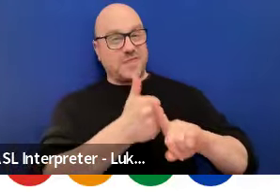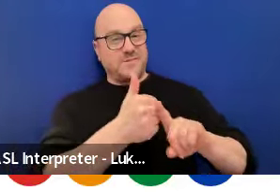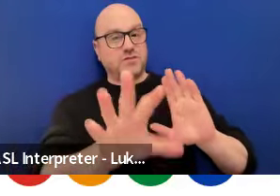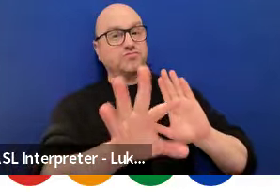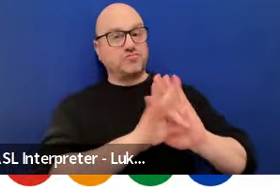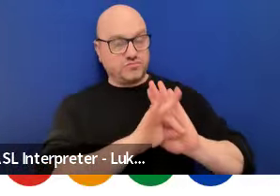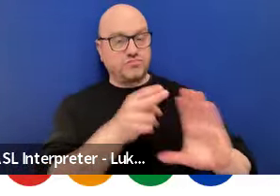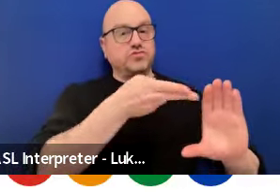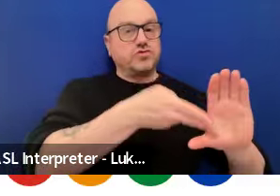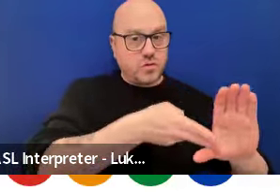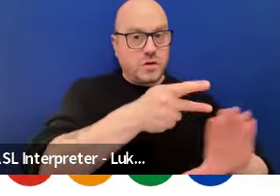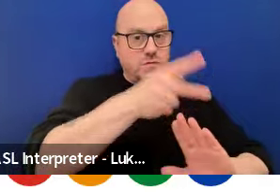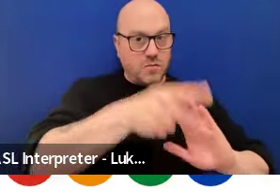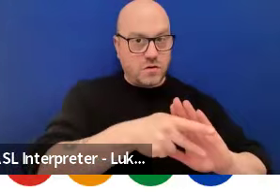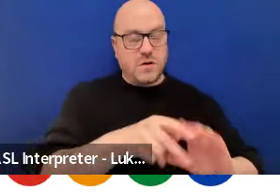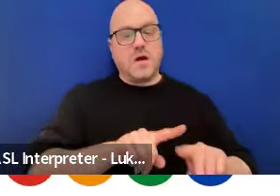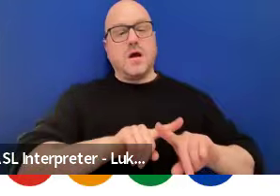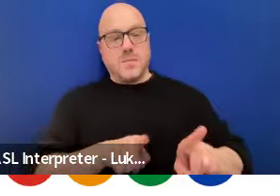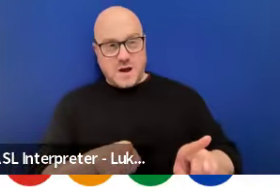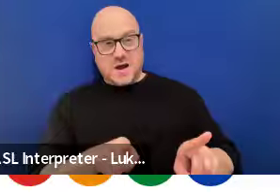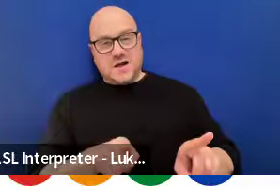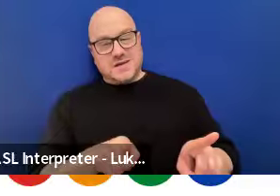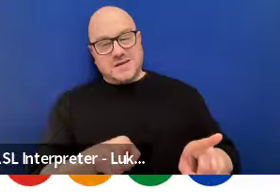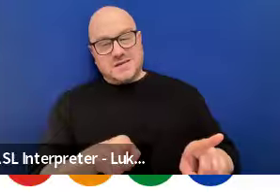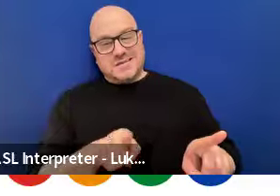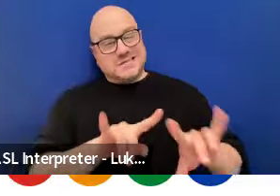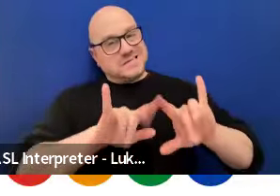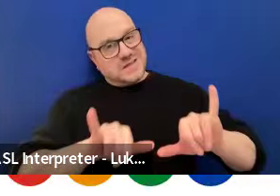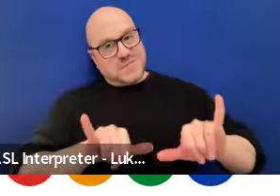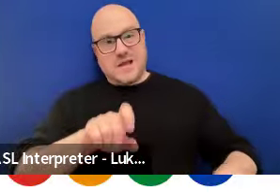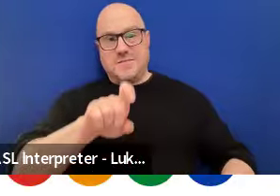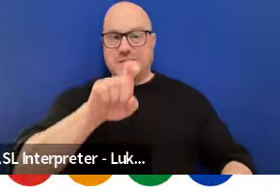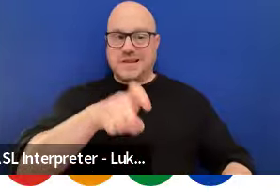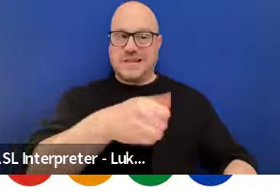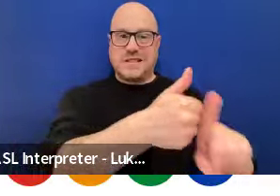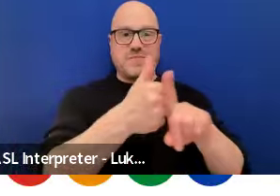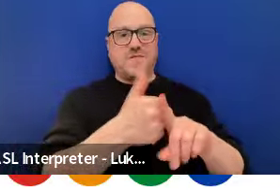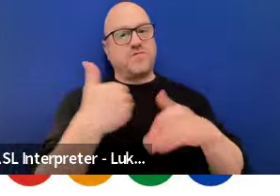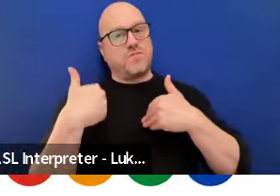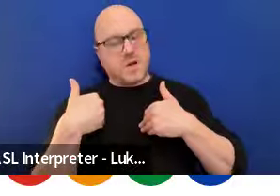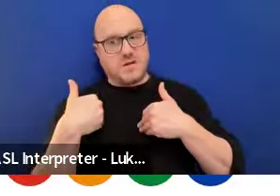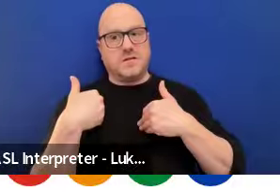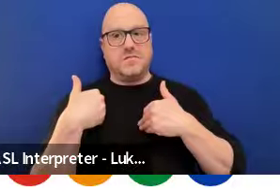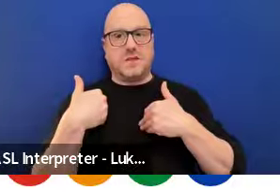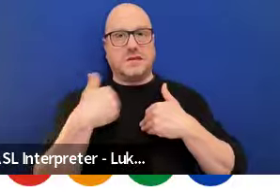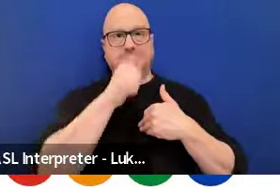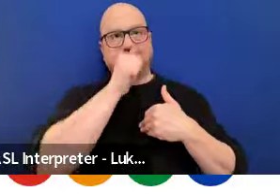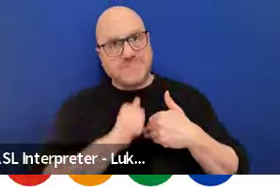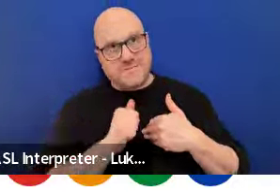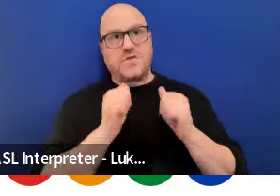CUSTOMER-CHOICE PROGRAM. CUSTOMERS OPT IN TO THE PROGRAM AND ALSO HAVE TO BEAR SOME OF THE